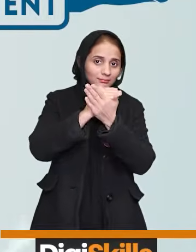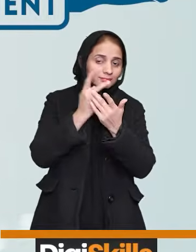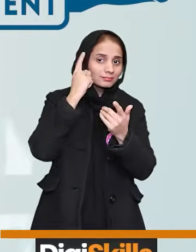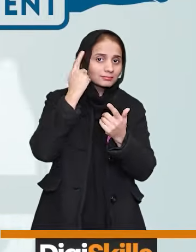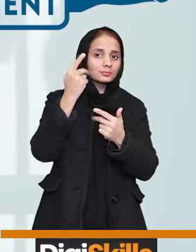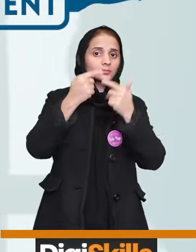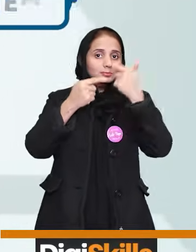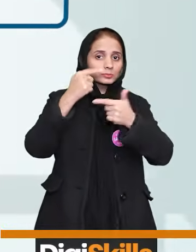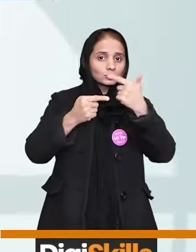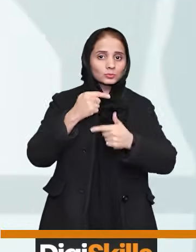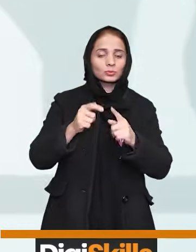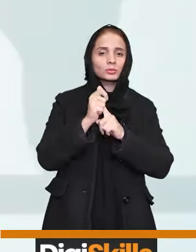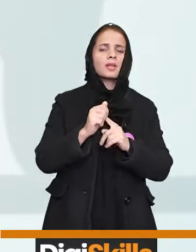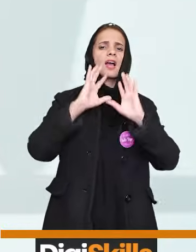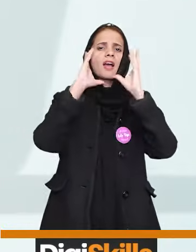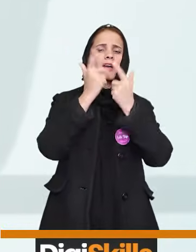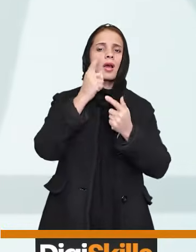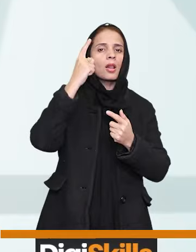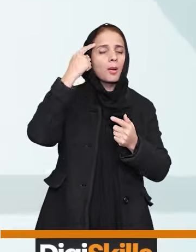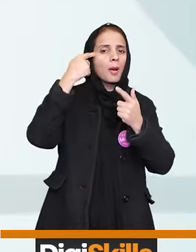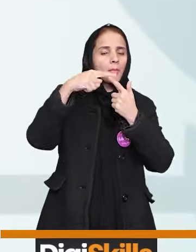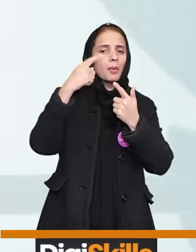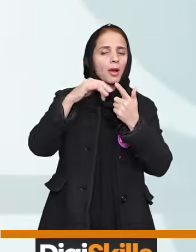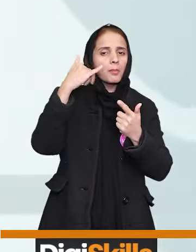Because that is one of the biggest mistake freelancers make.